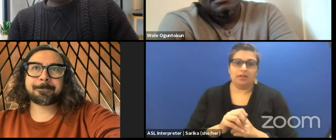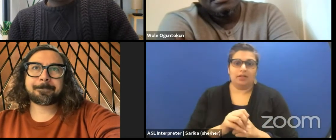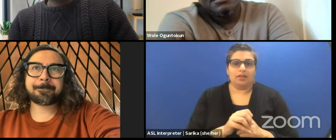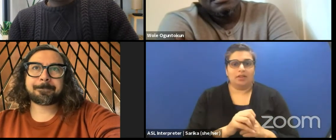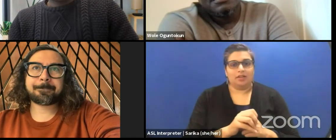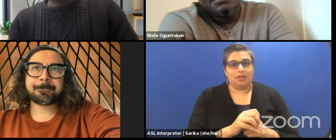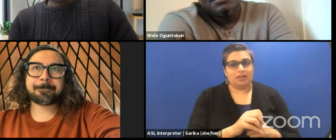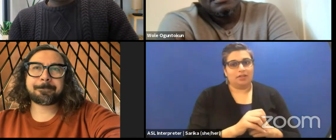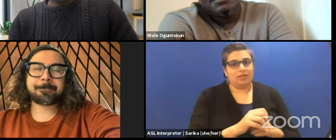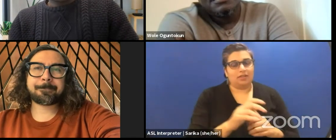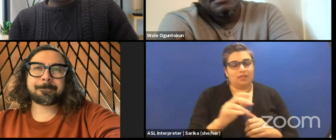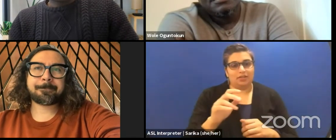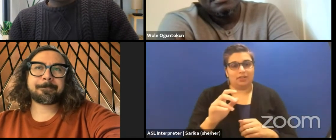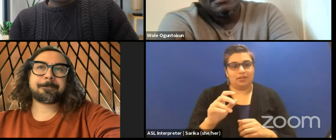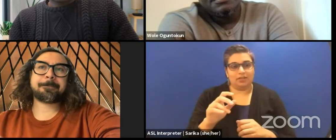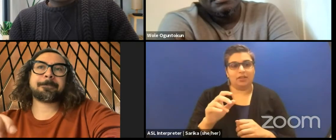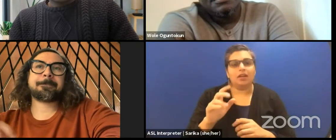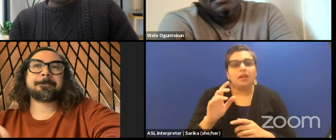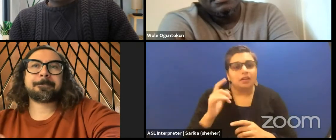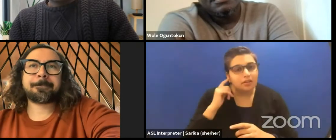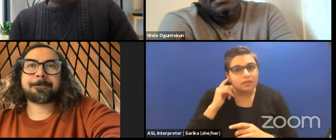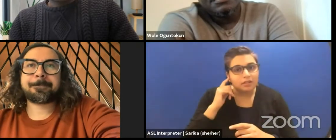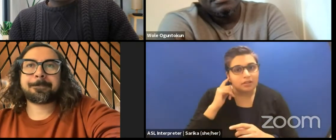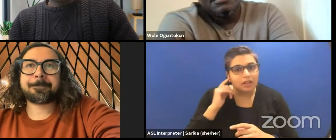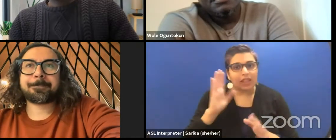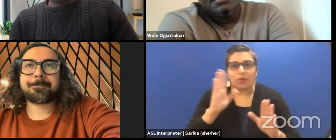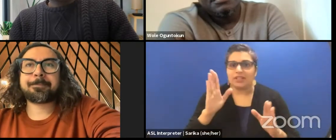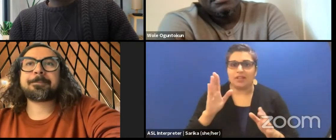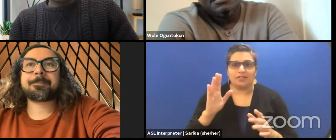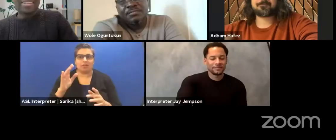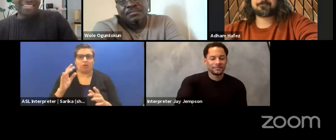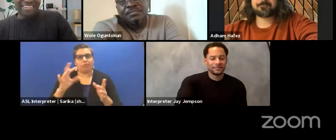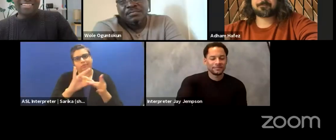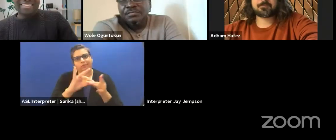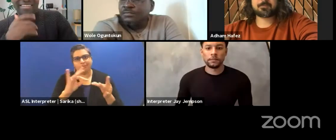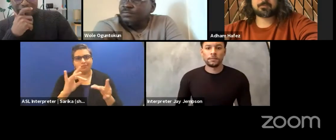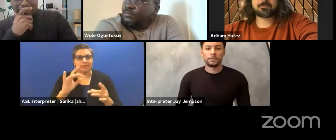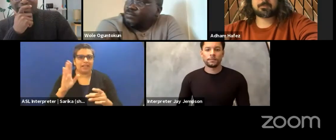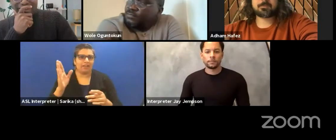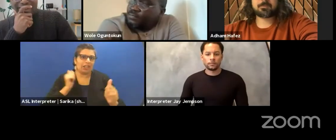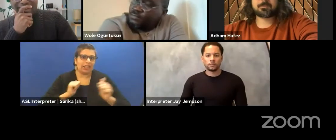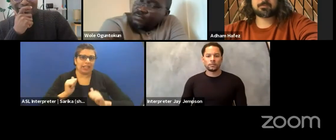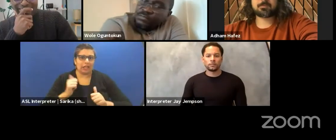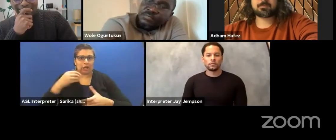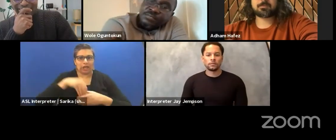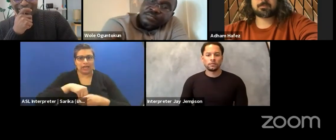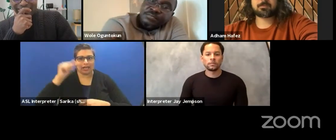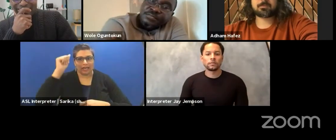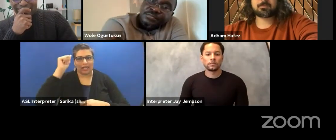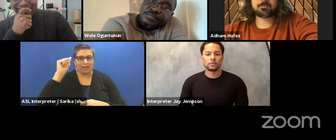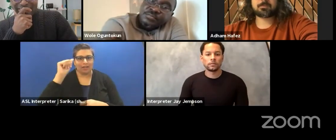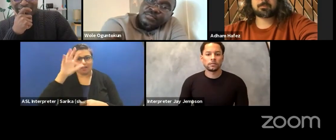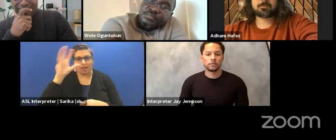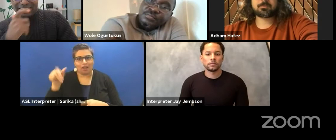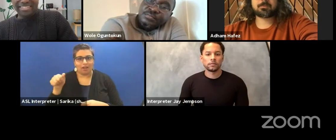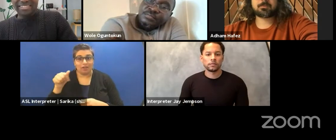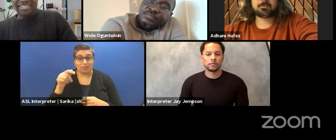who said there was never theater in Africa. It starts from there. So the idea of collaborating,